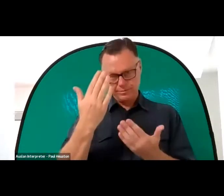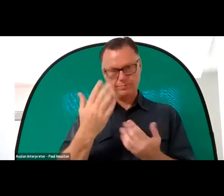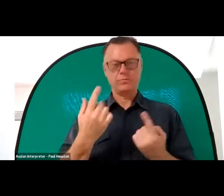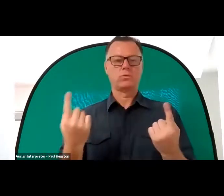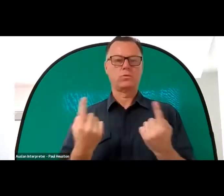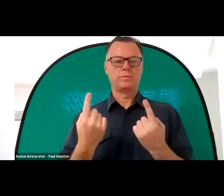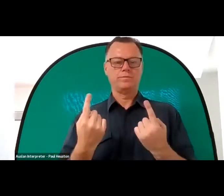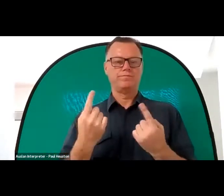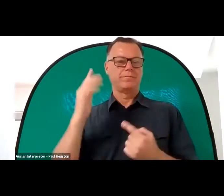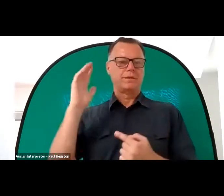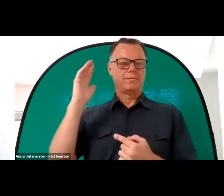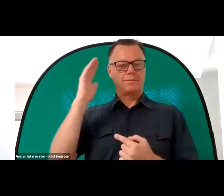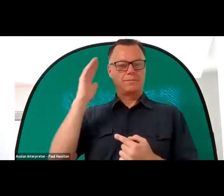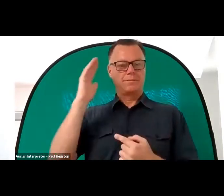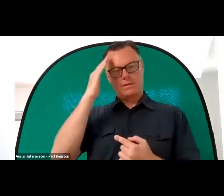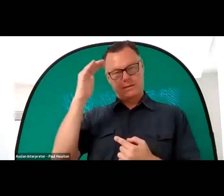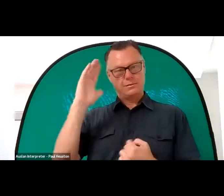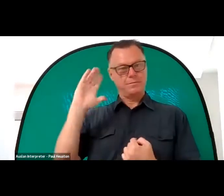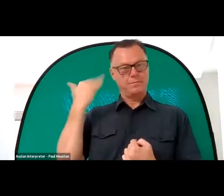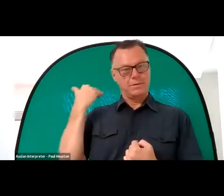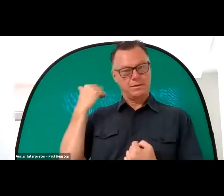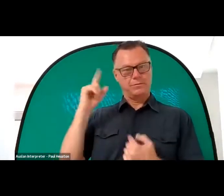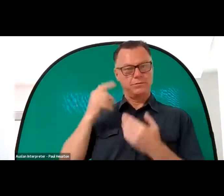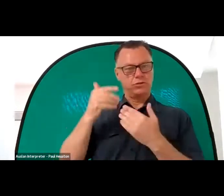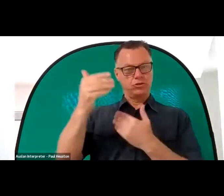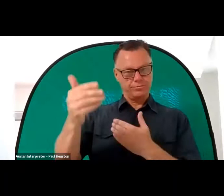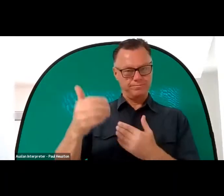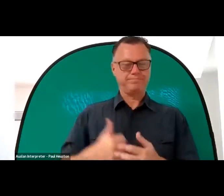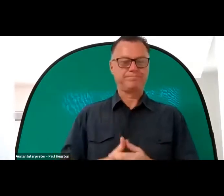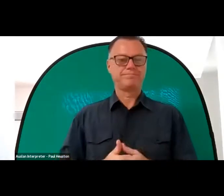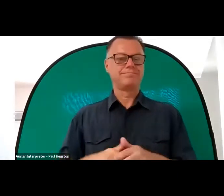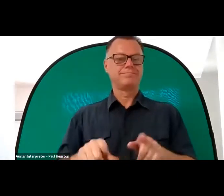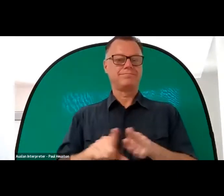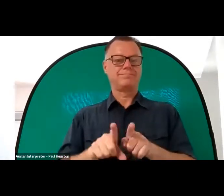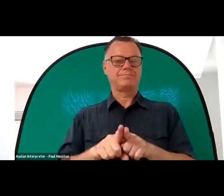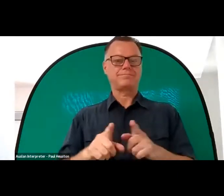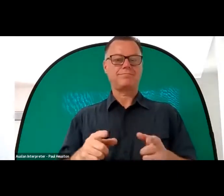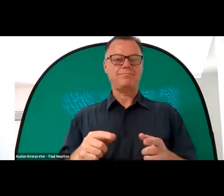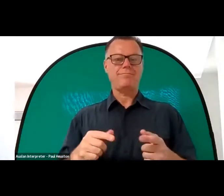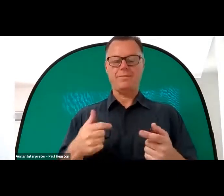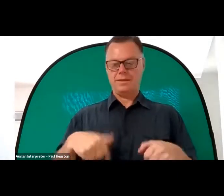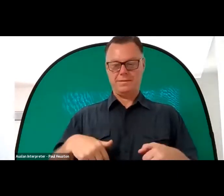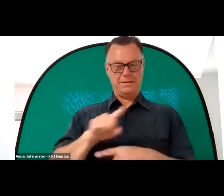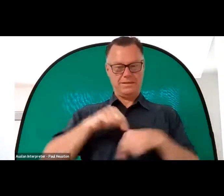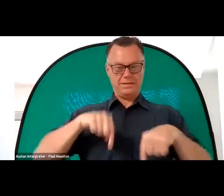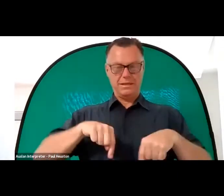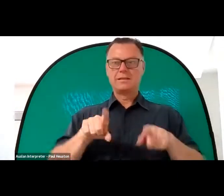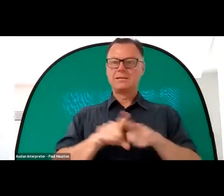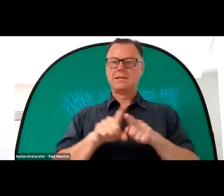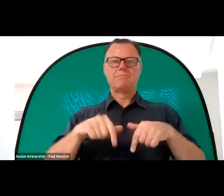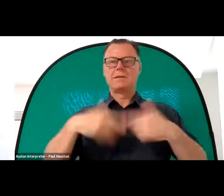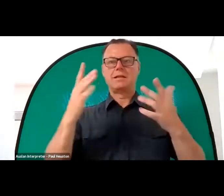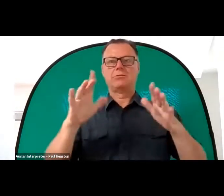meeting